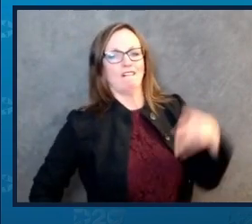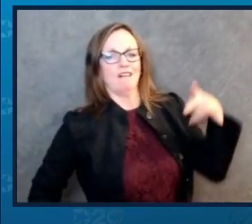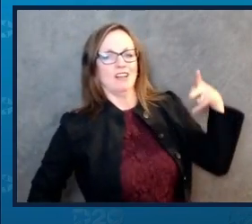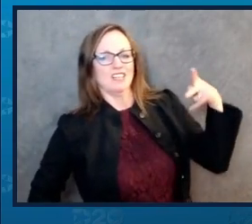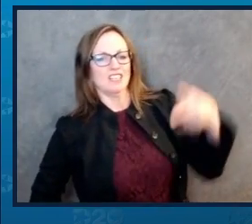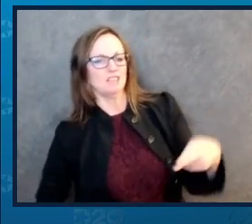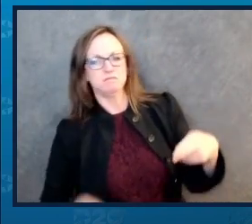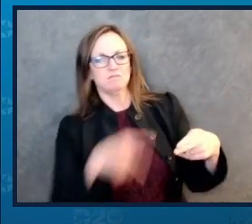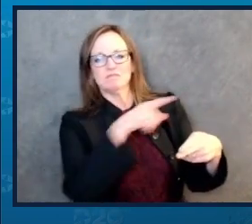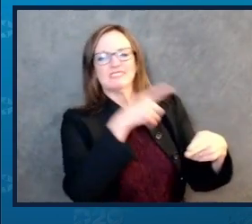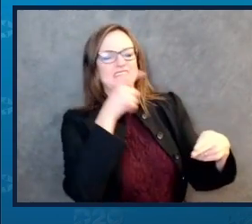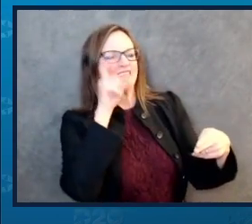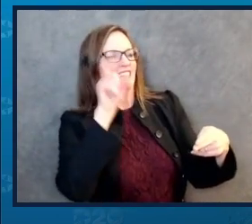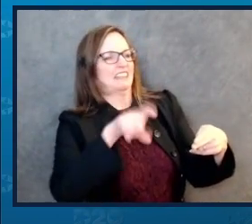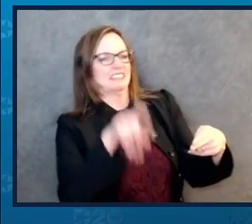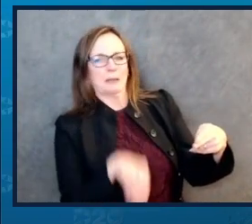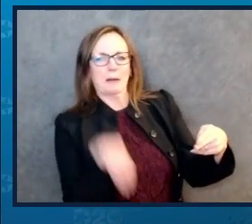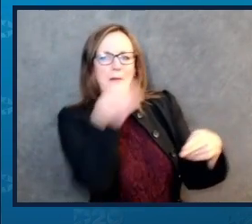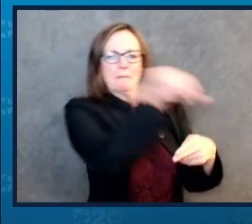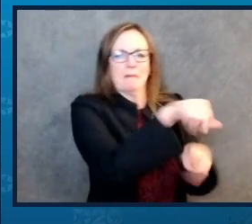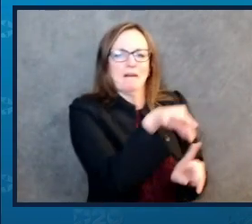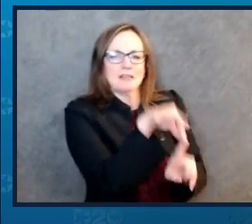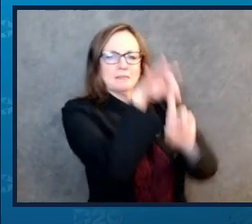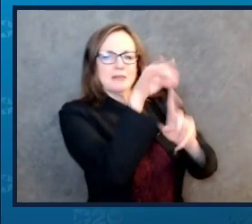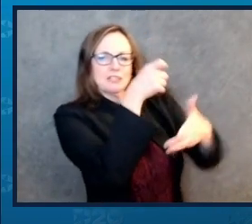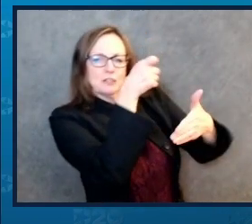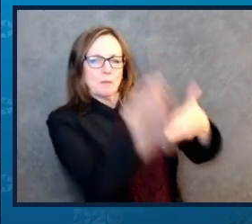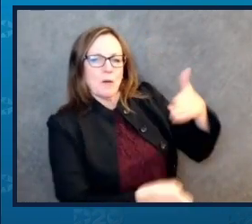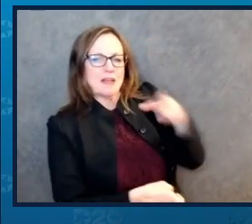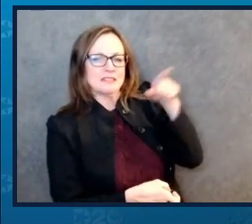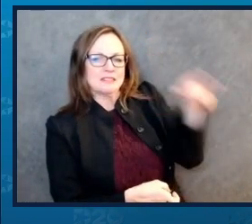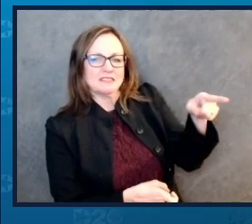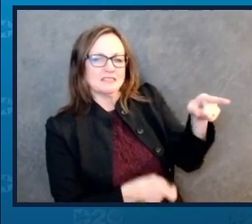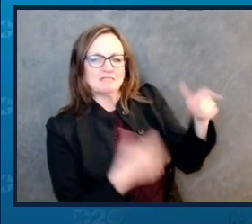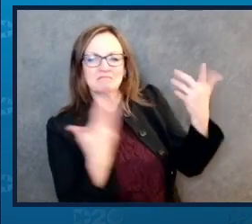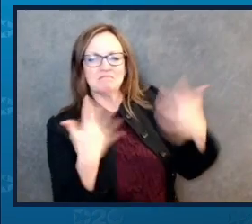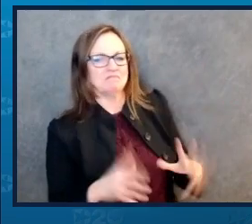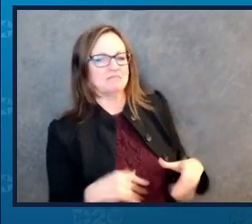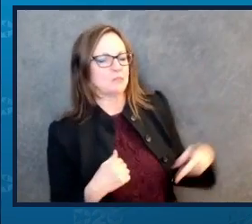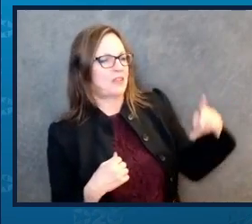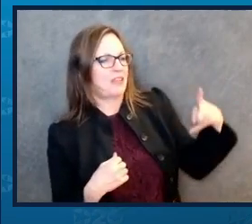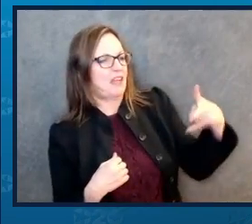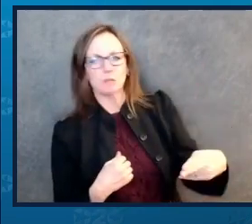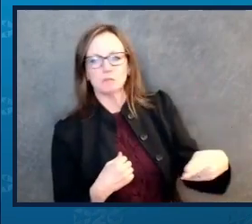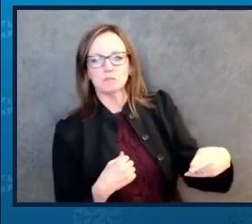THAT IS NO DEAL. THEN WHEN COVID HIT, THEN EVERYBODY PLUMMETED? GETTING THROUGH NOW, THAT IS THE